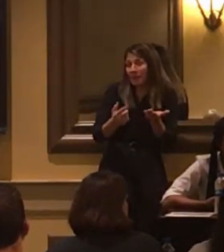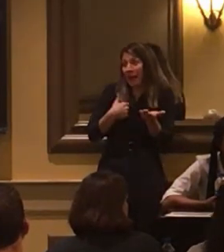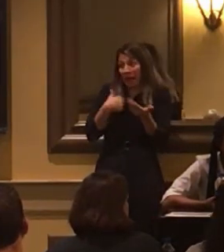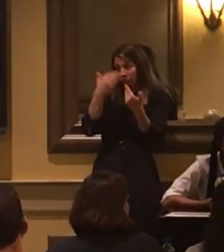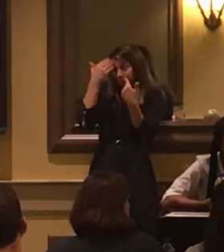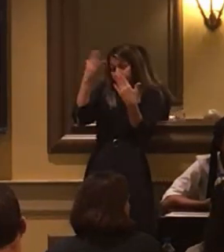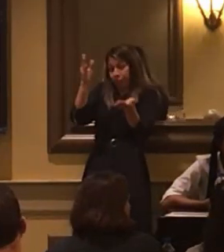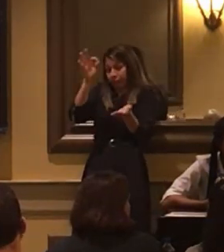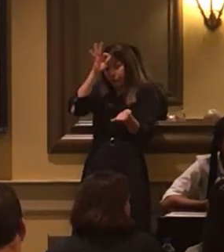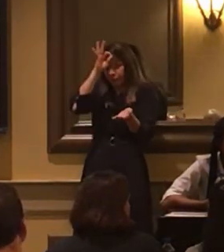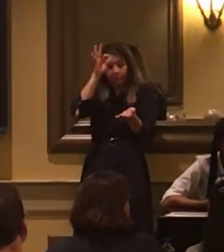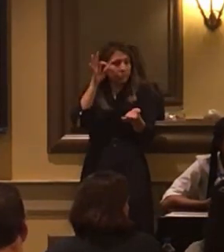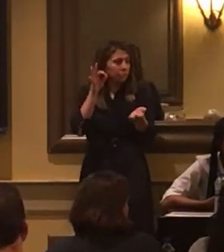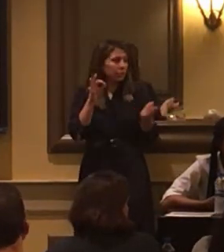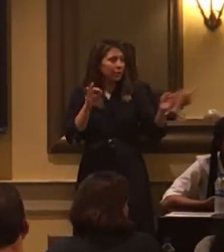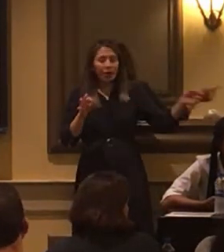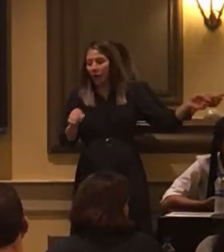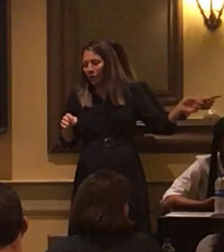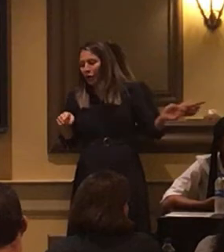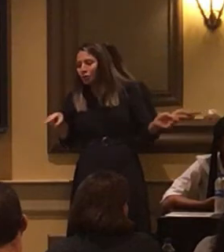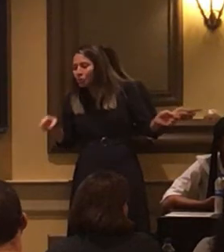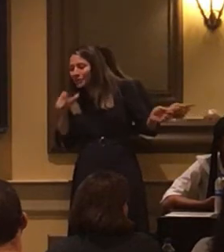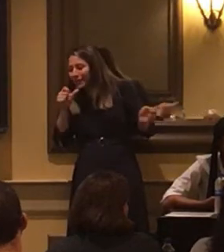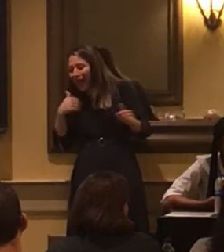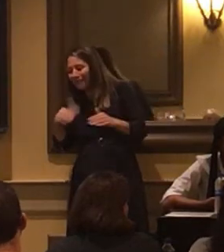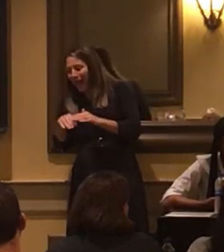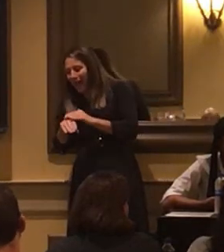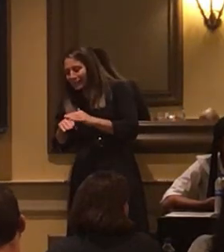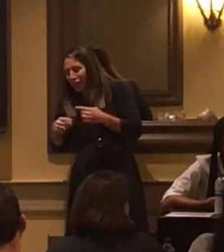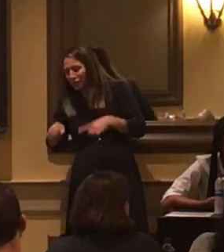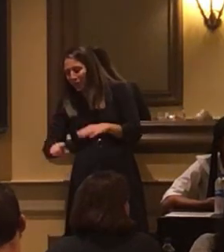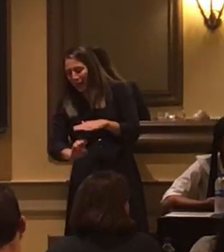You didn't have access to that. Well yeh I did not have access to that when I was younger.